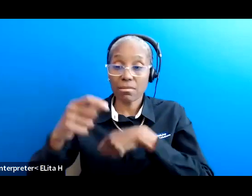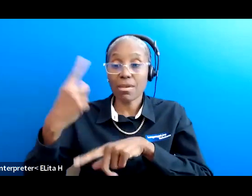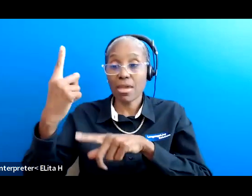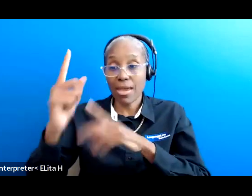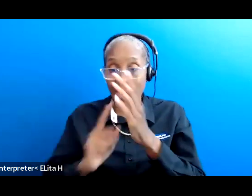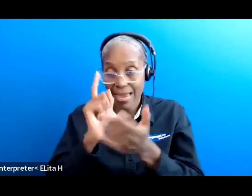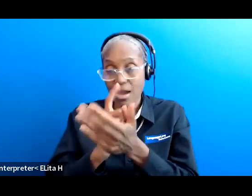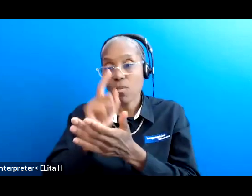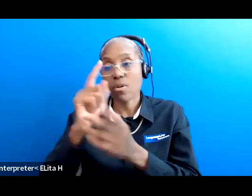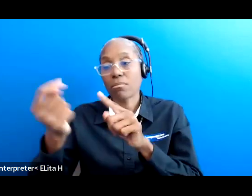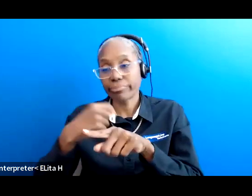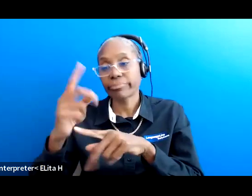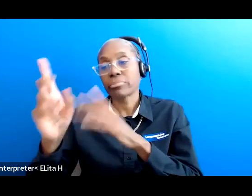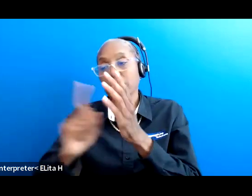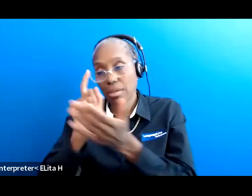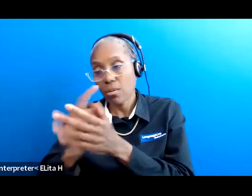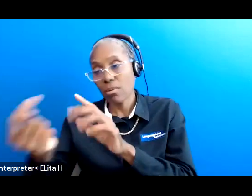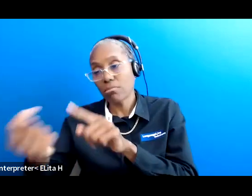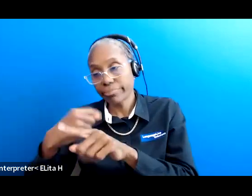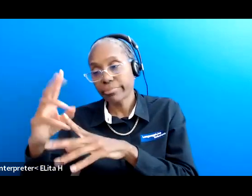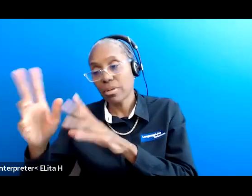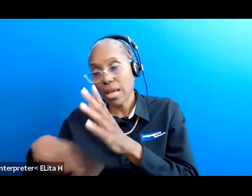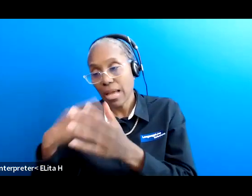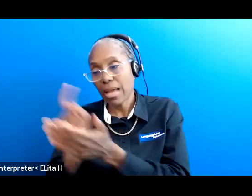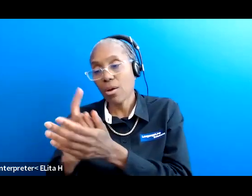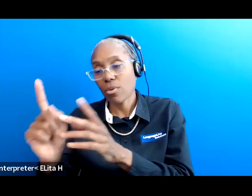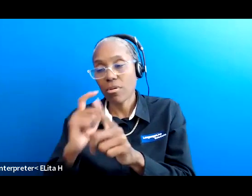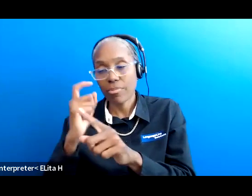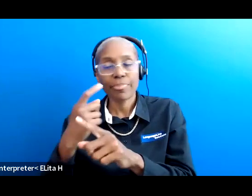But we know that's impossible. I'm very confused on what's best for her.